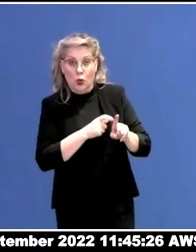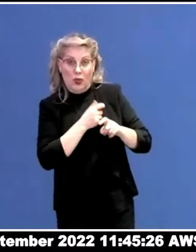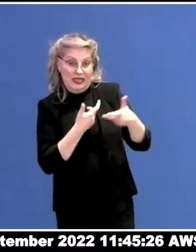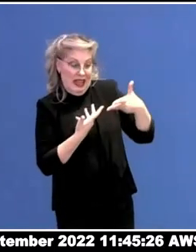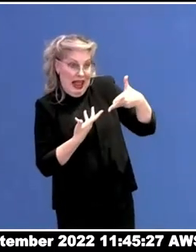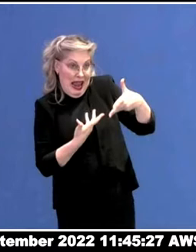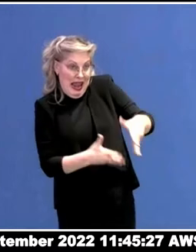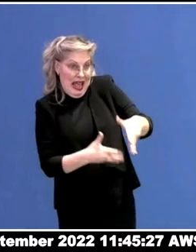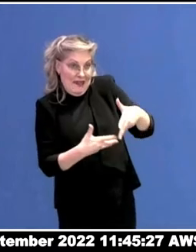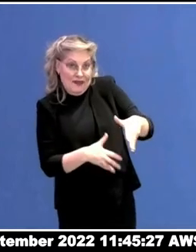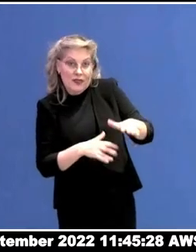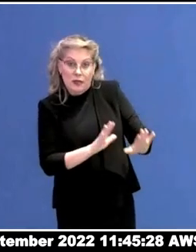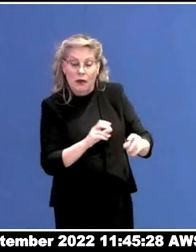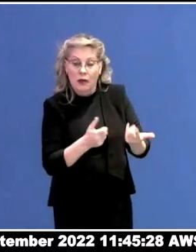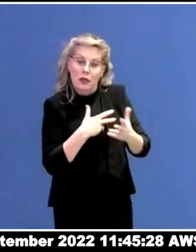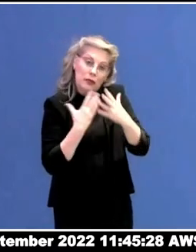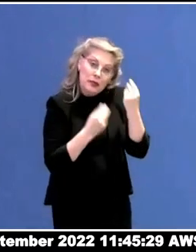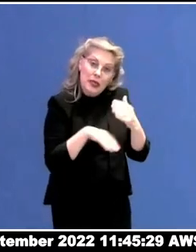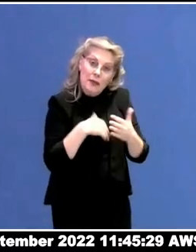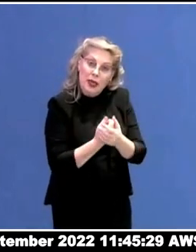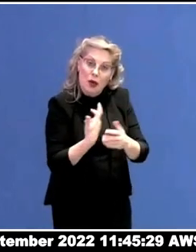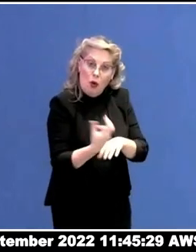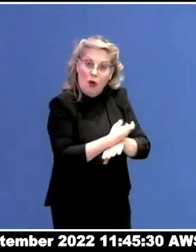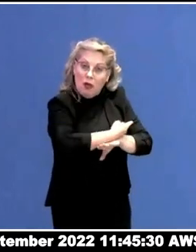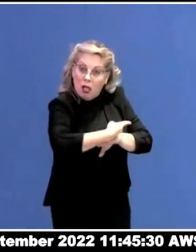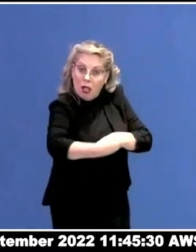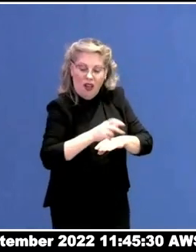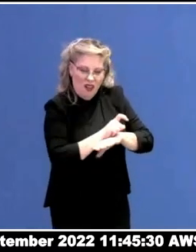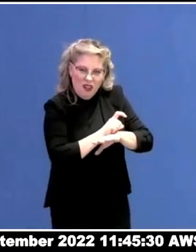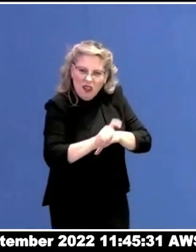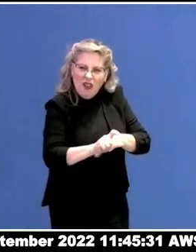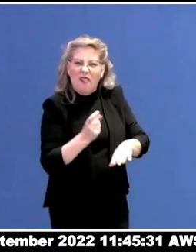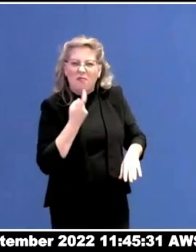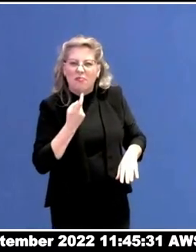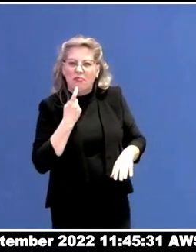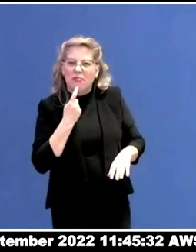on the floors on mattresses the allegations were, rubbish.